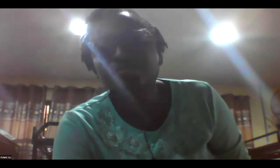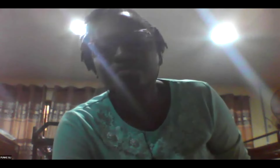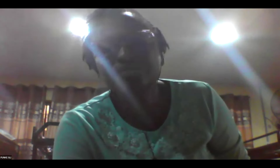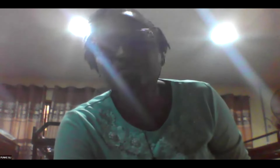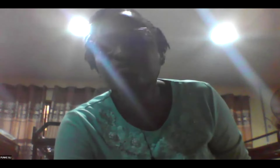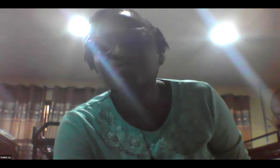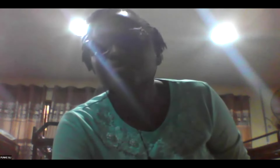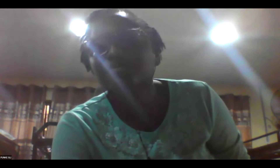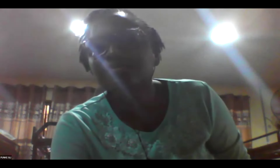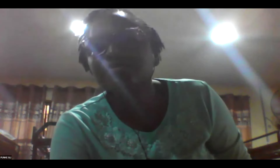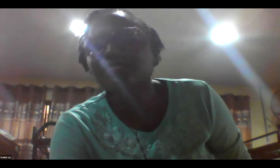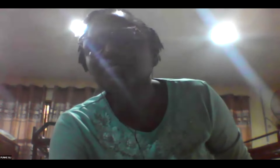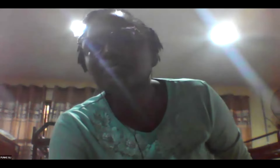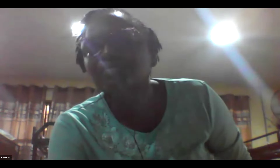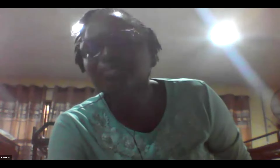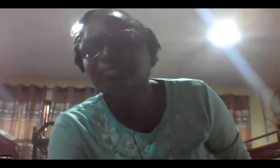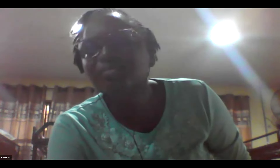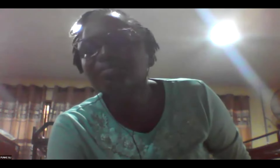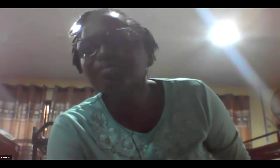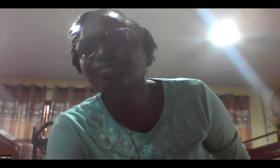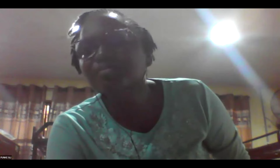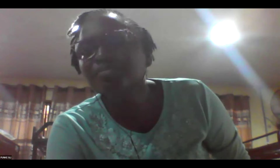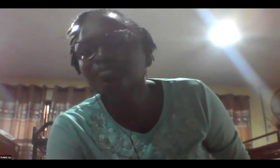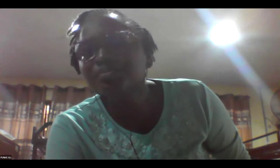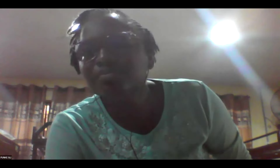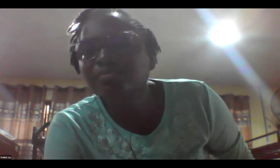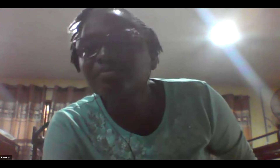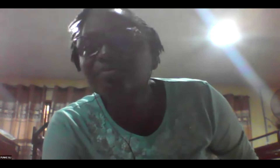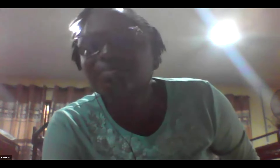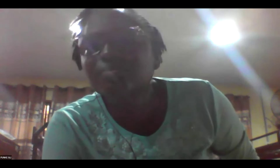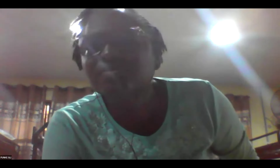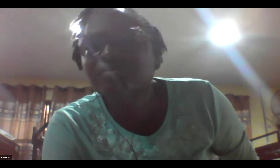you PIN her to your screen. She's a major person